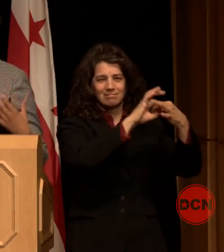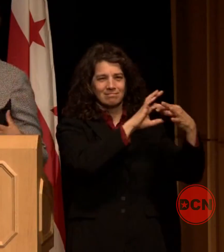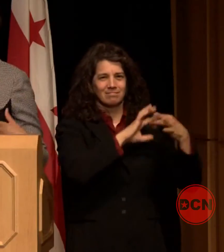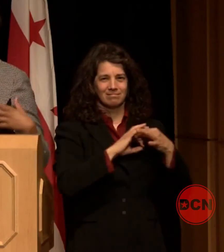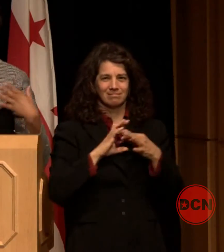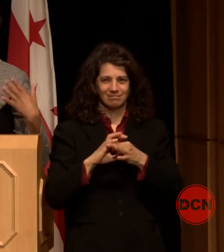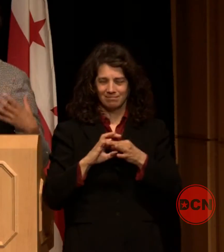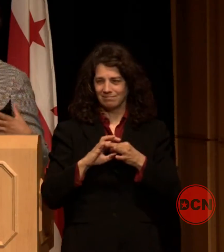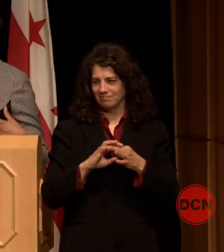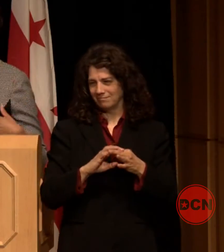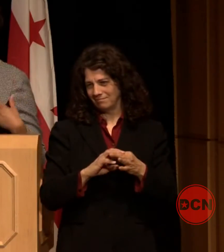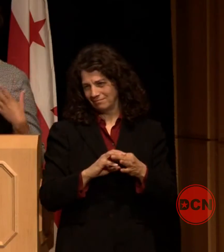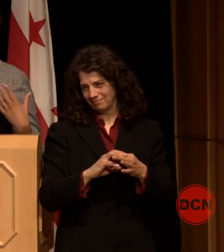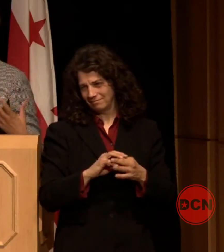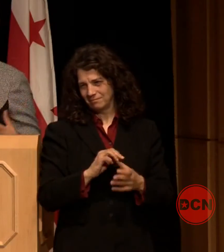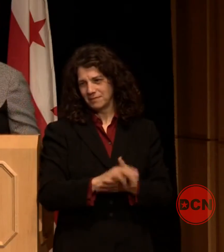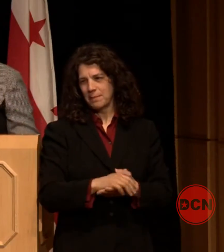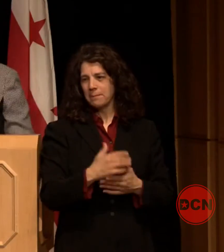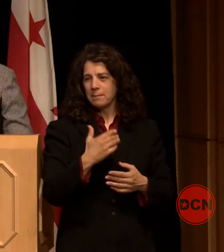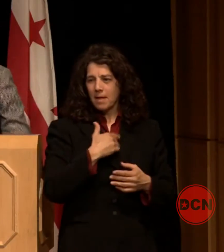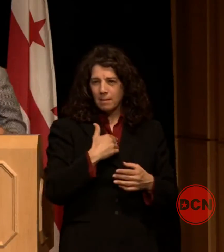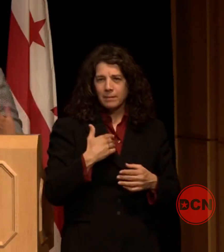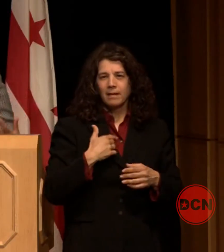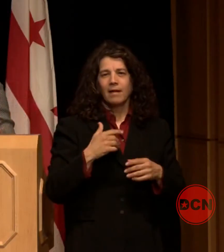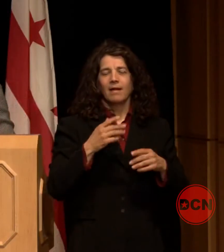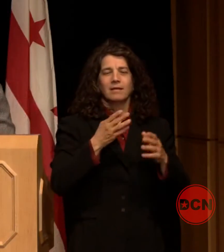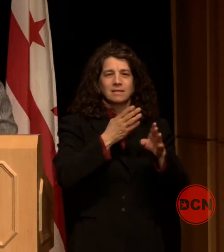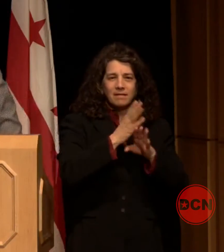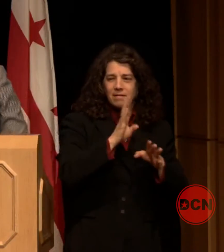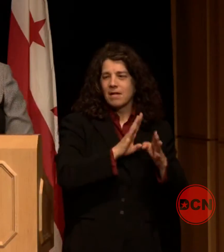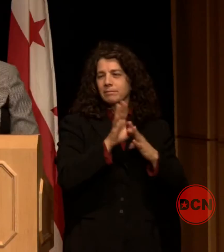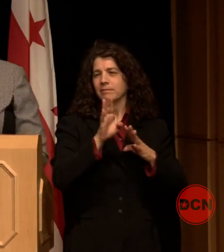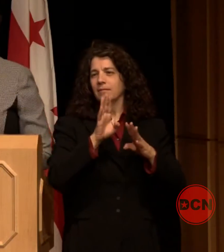DEVELOPERS, CONTRACTORS, DESIGNERS, DESIGN PROFESSIONALS